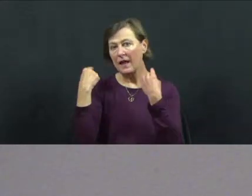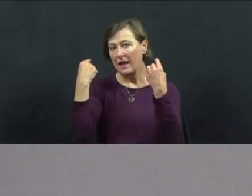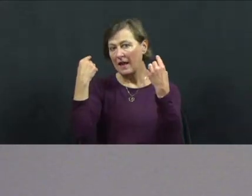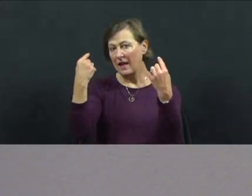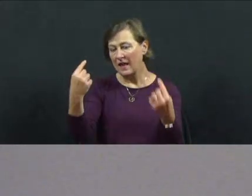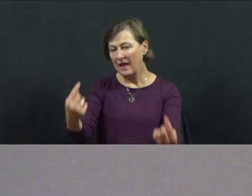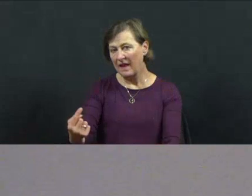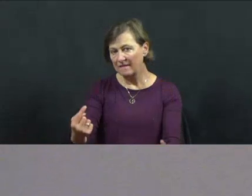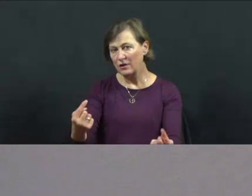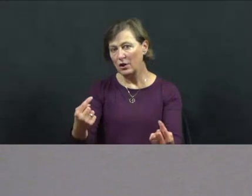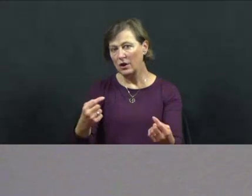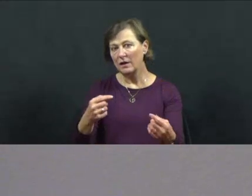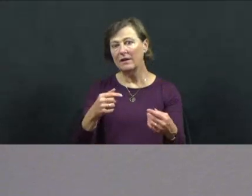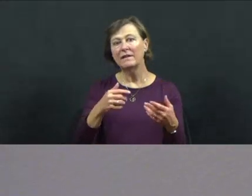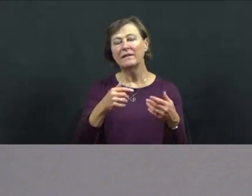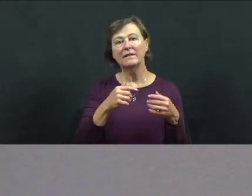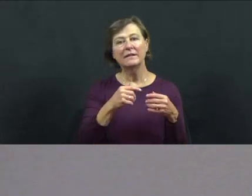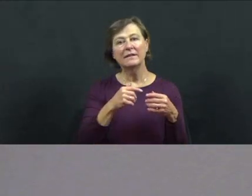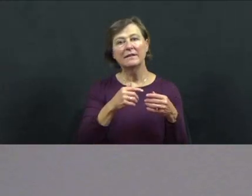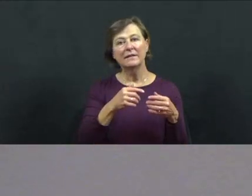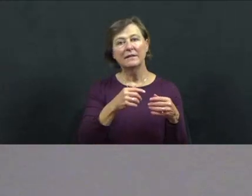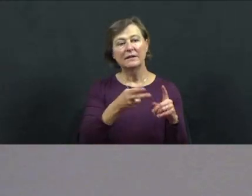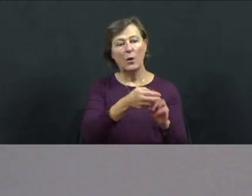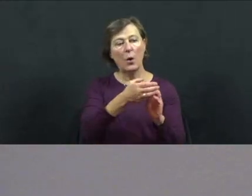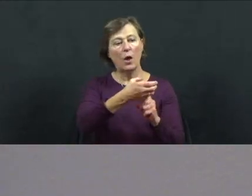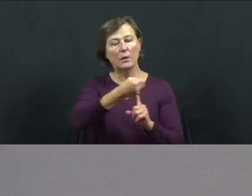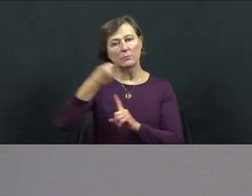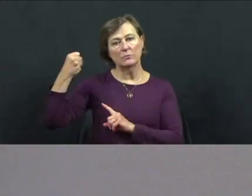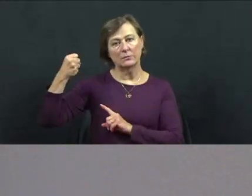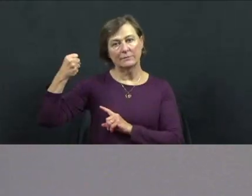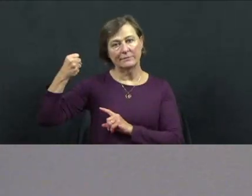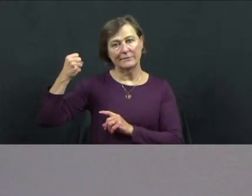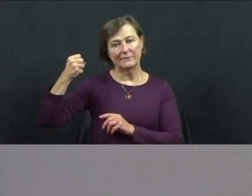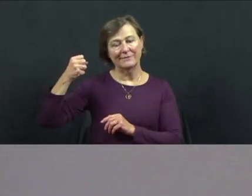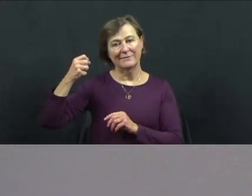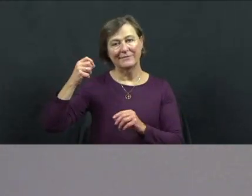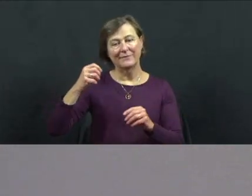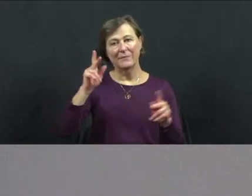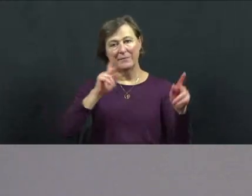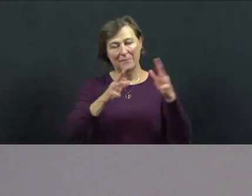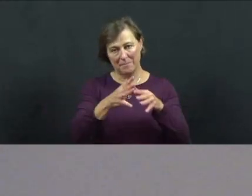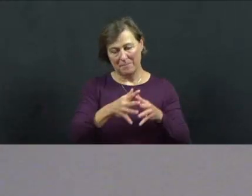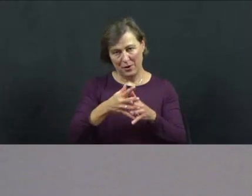people the right to vote, except the American people themselves.